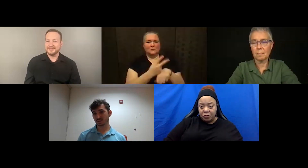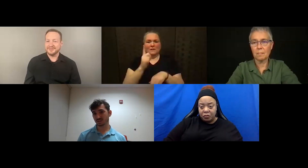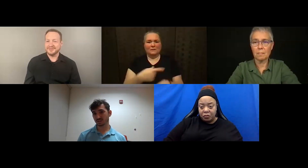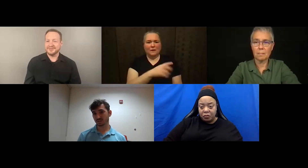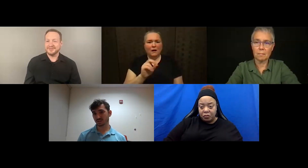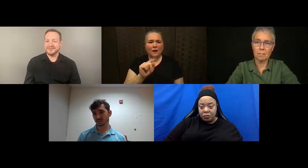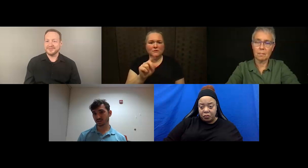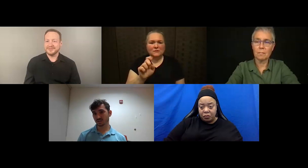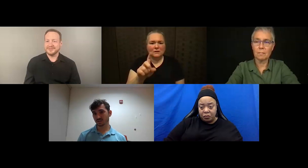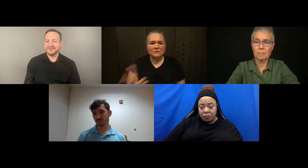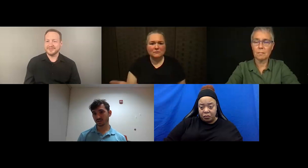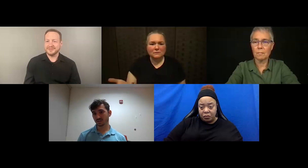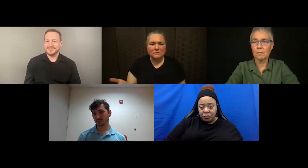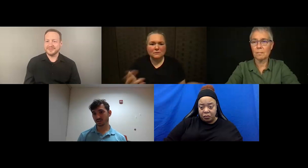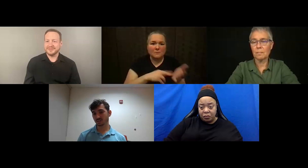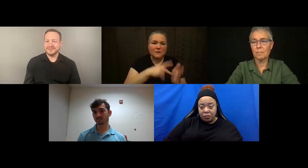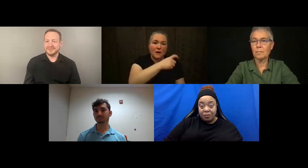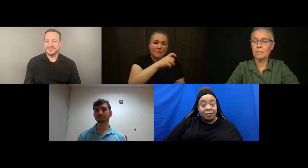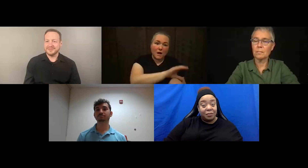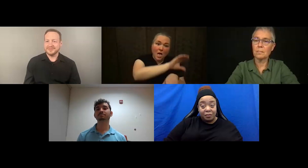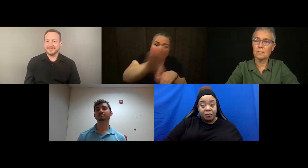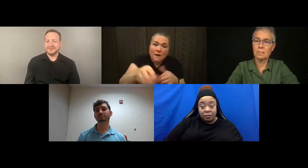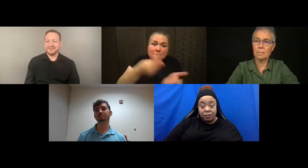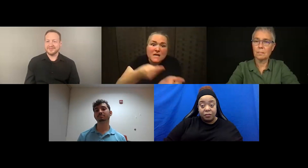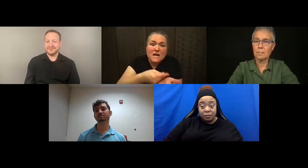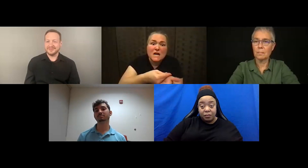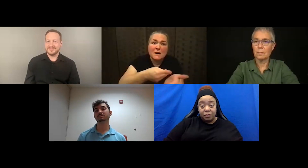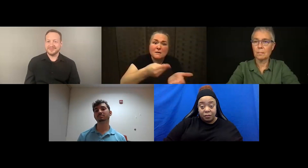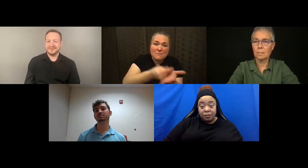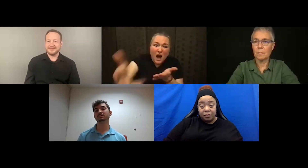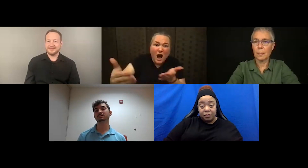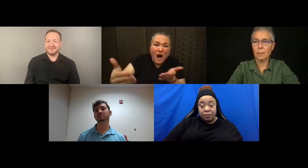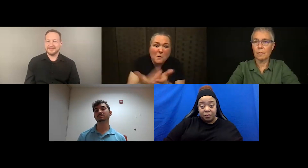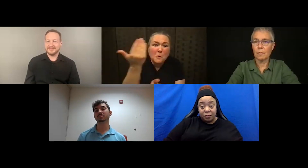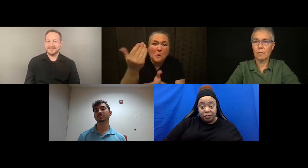in place, and then two days later we're suddenly switching to something entirely different and